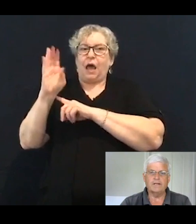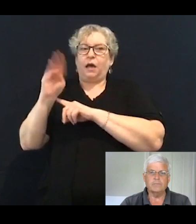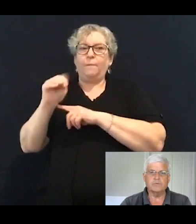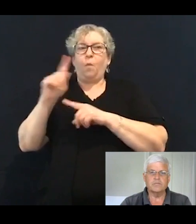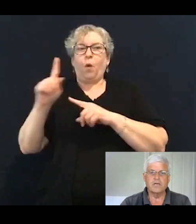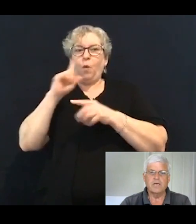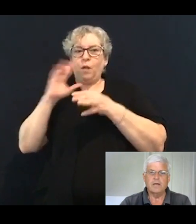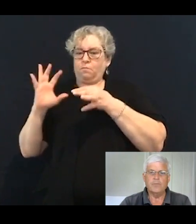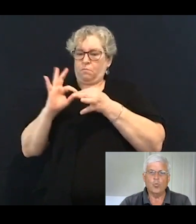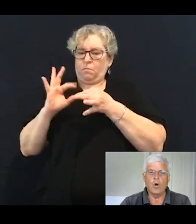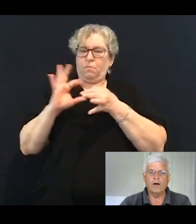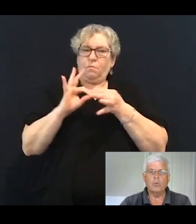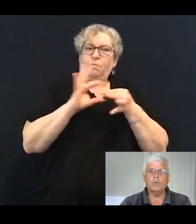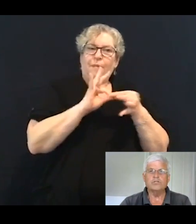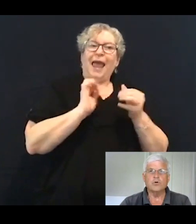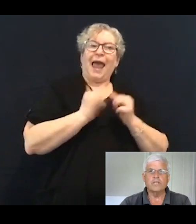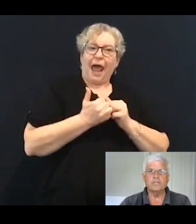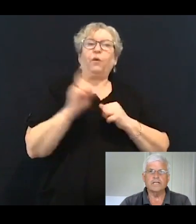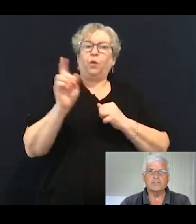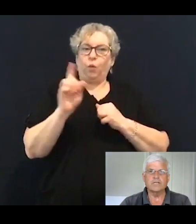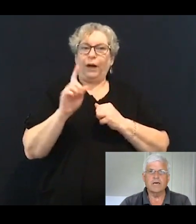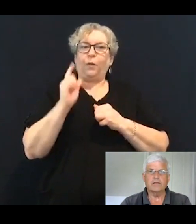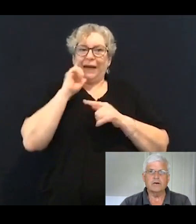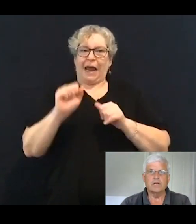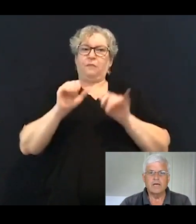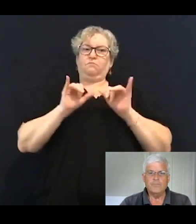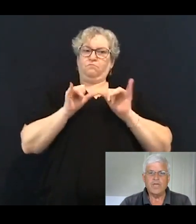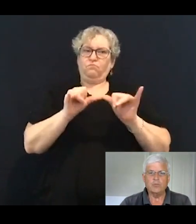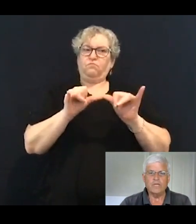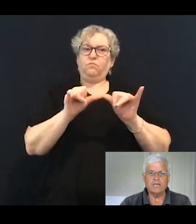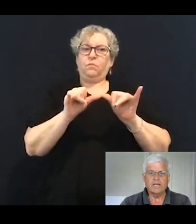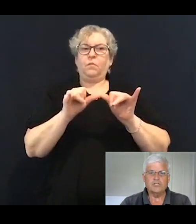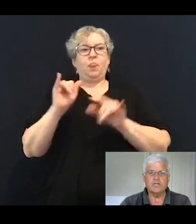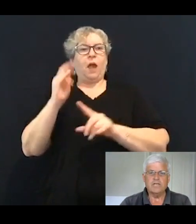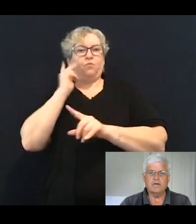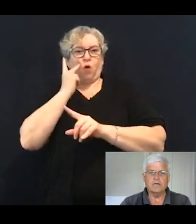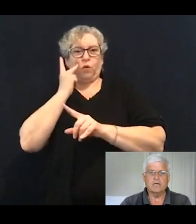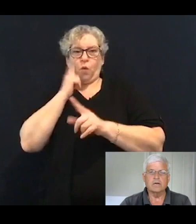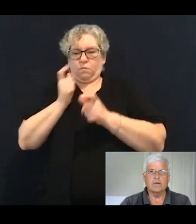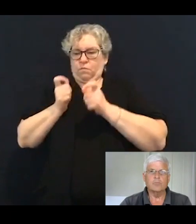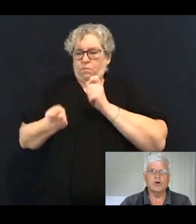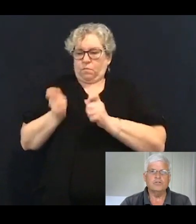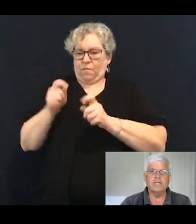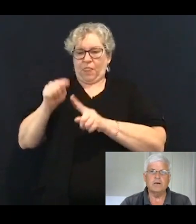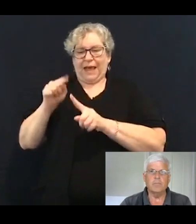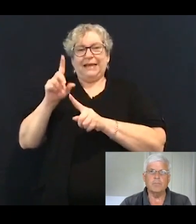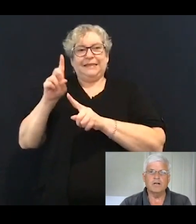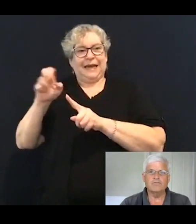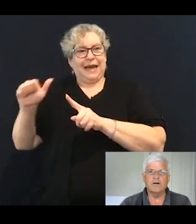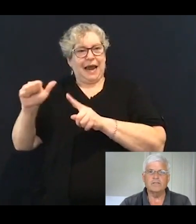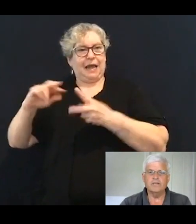where we would join the links together, and we can engineer a protein by modifying the DNA that